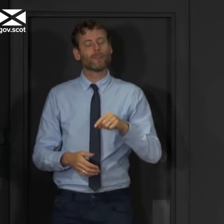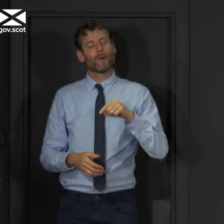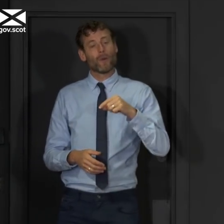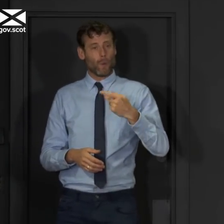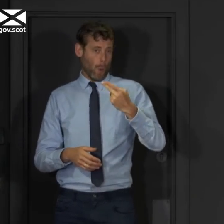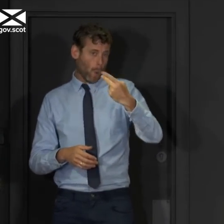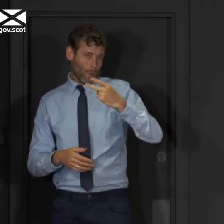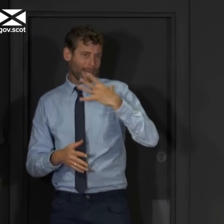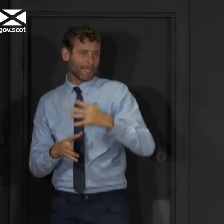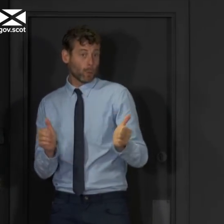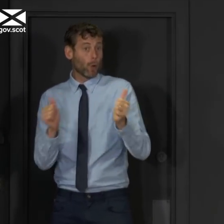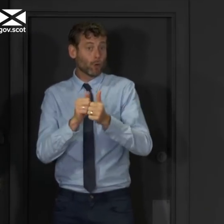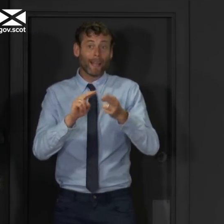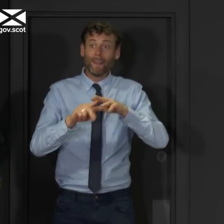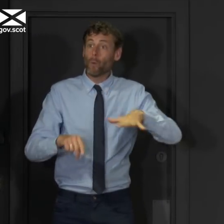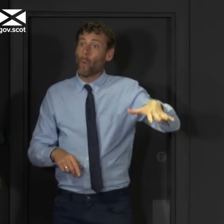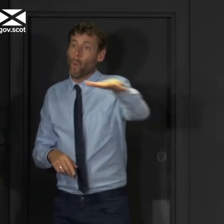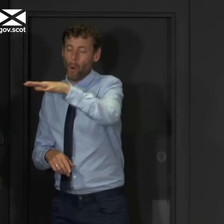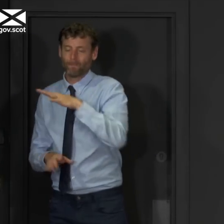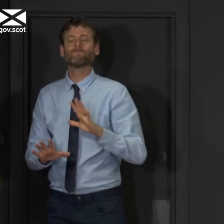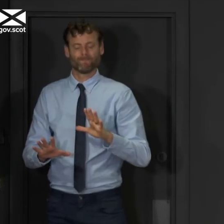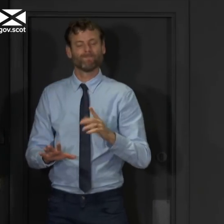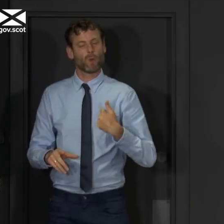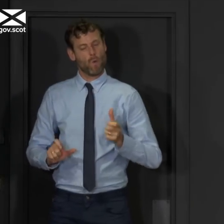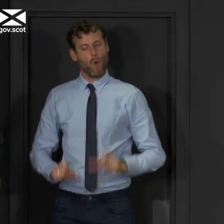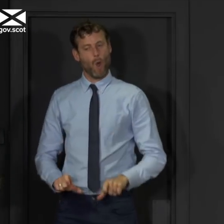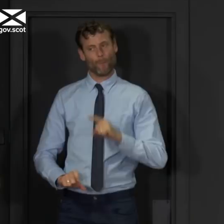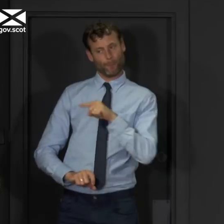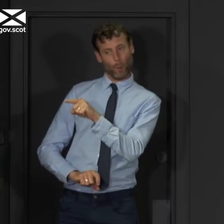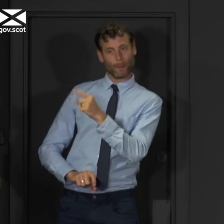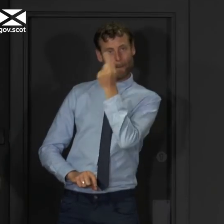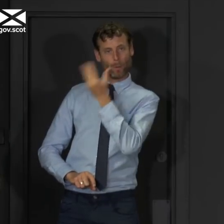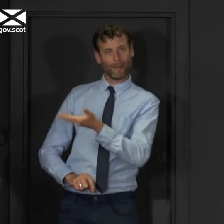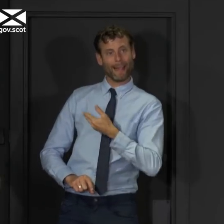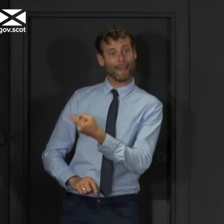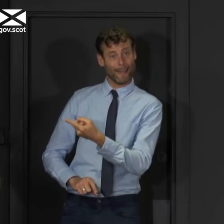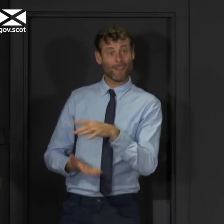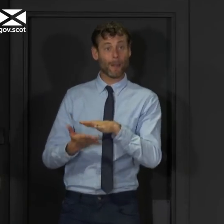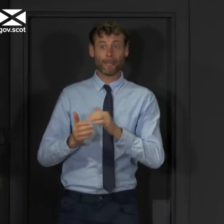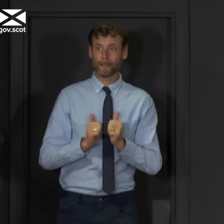if all of us agree to do that when necessary, it means that all of us together collectively